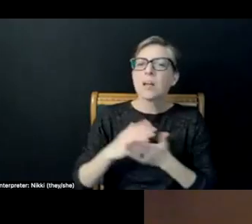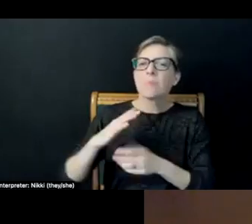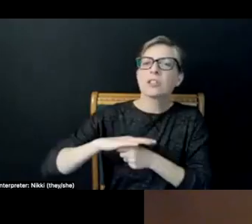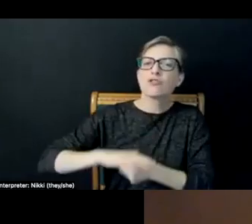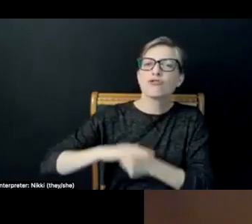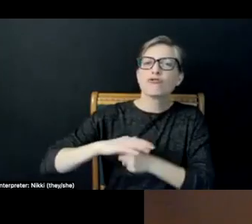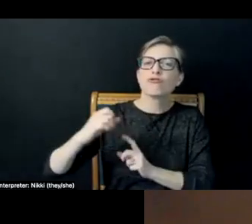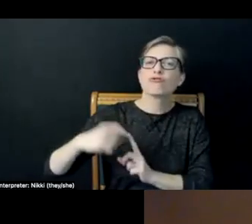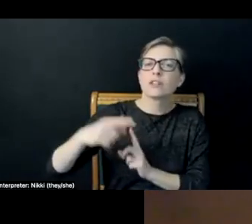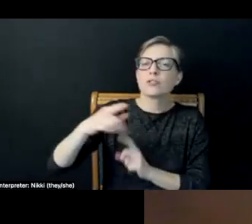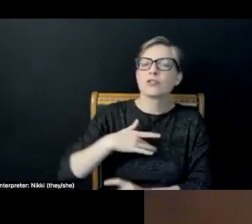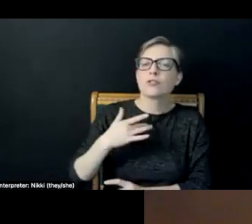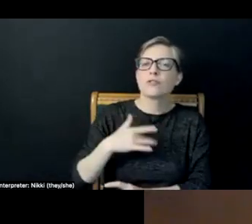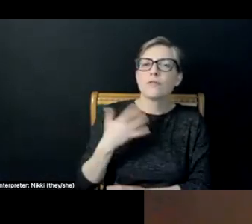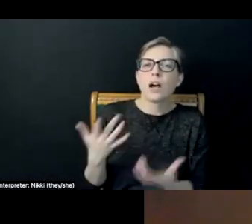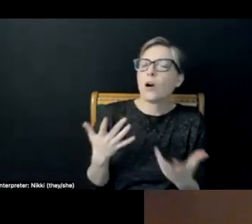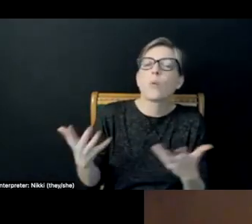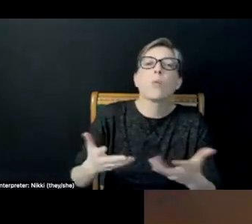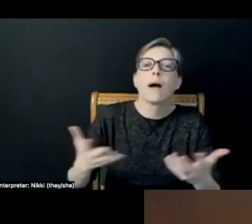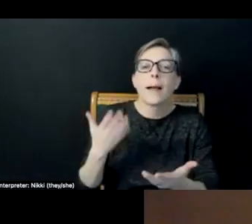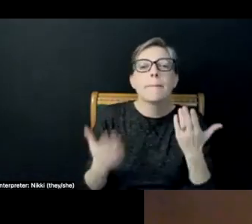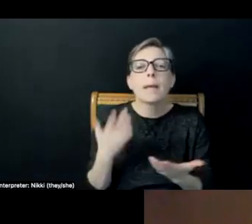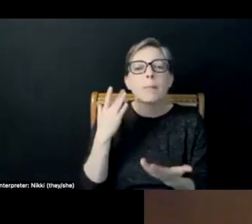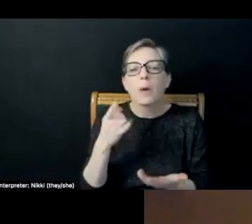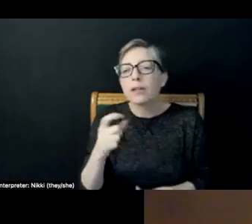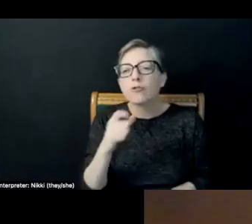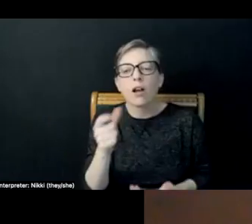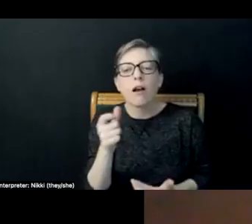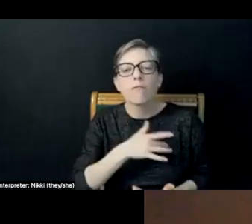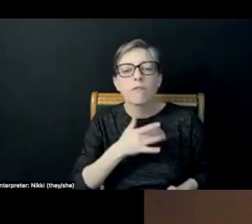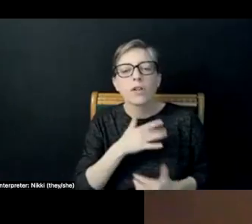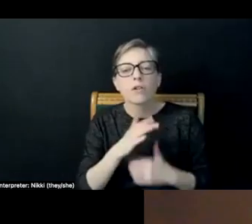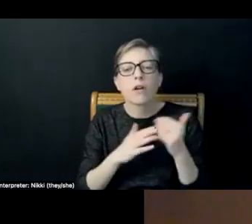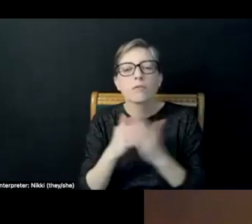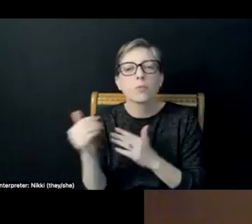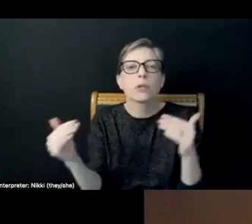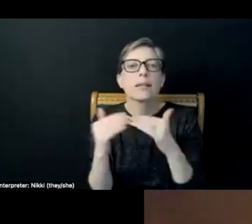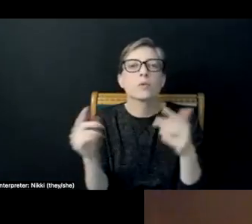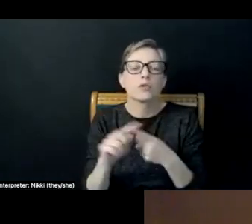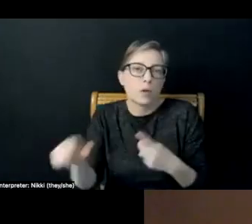you maybe not feel as comfortable as you would have in other situations to speak up?